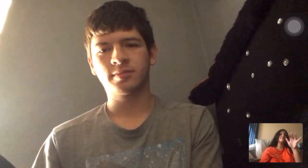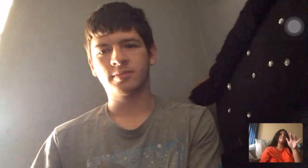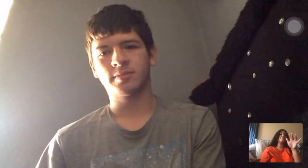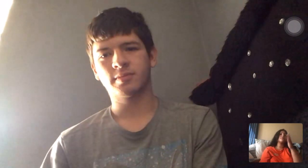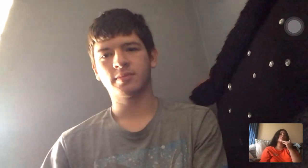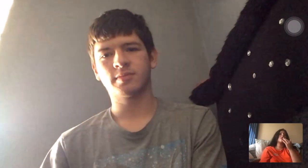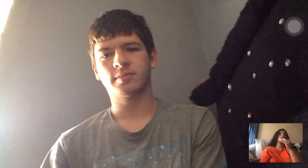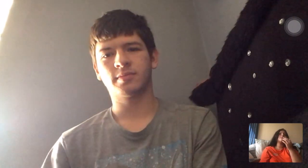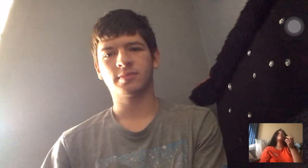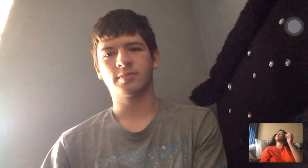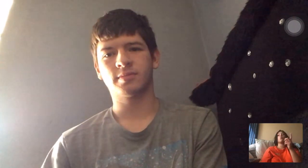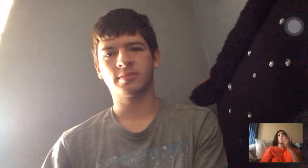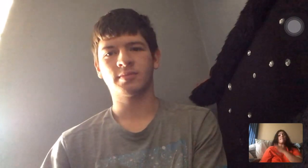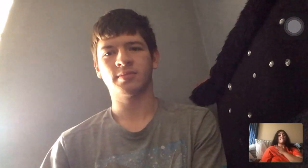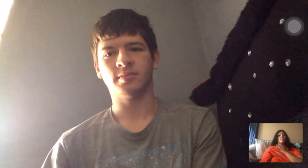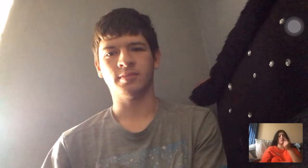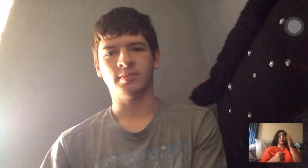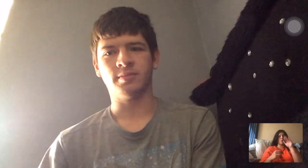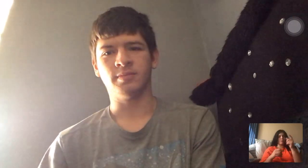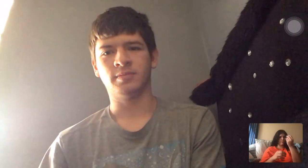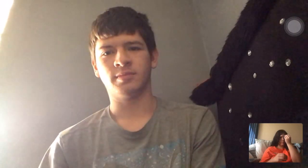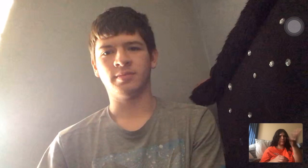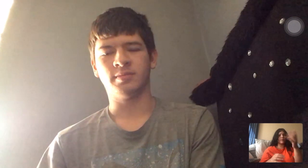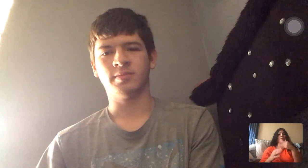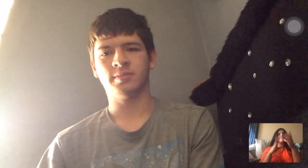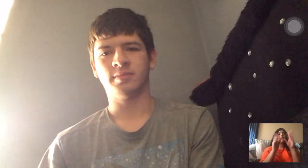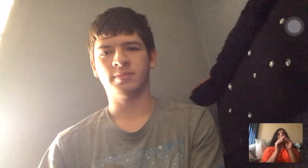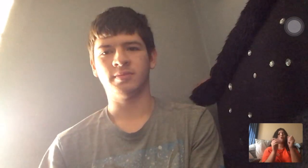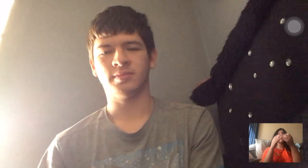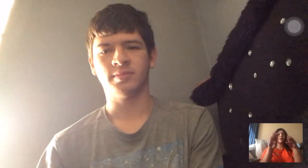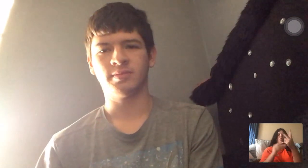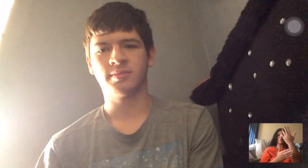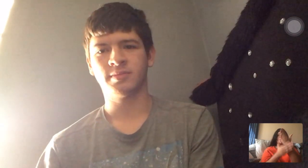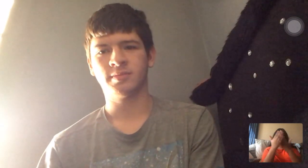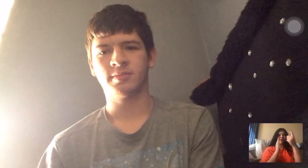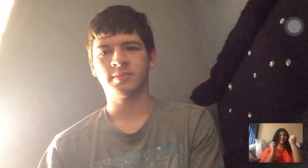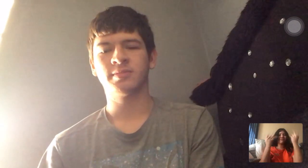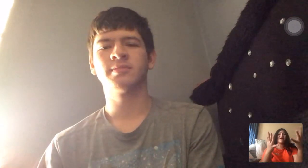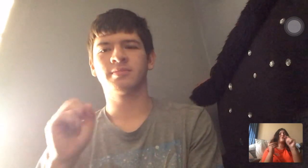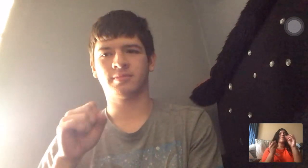ANASTASIA Right! Interesting.. I want to let you know that the meeting was divided in three parts. There are too many seniors.